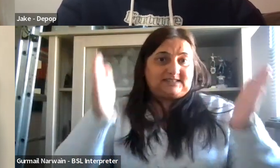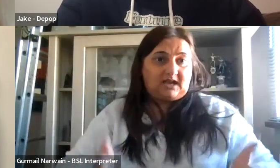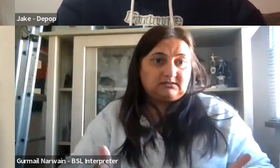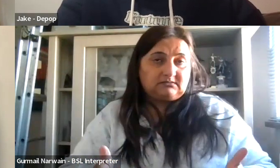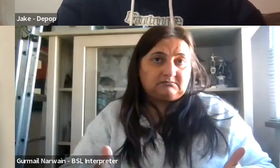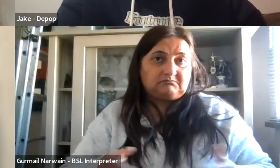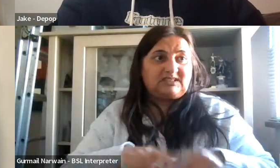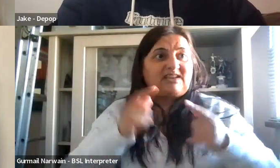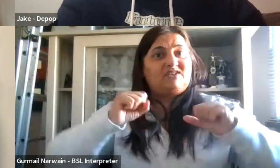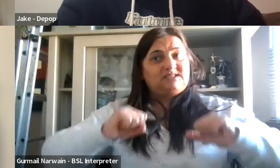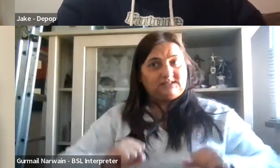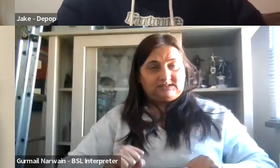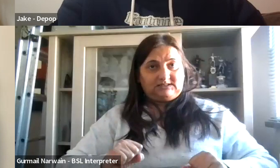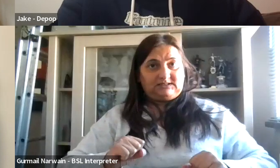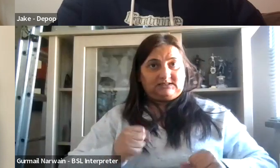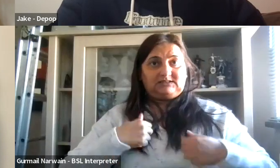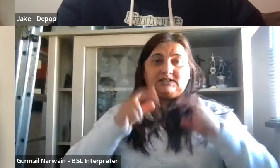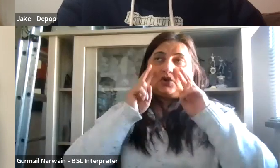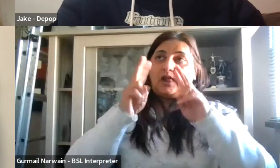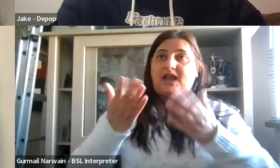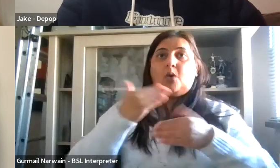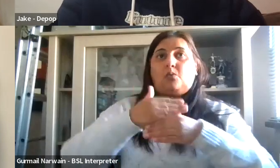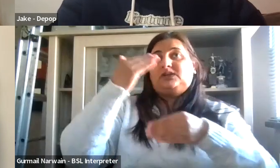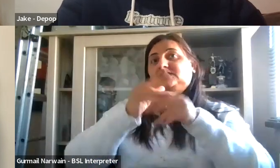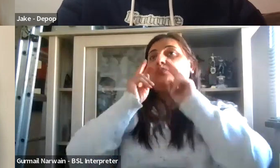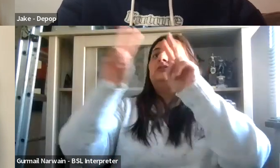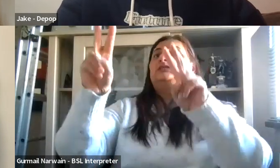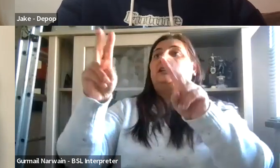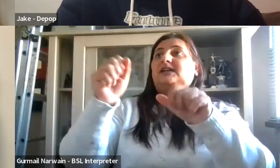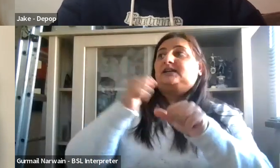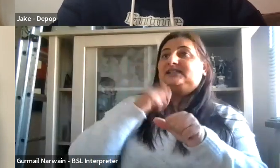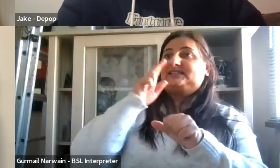types of seating in fact where Different types of seating. I'm looking out of the window of the room. I'm in and there's some benches in the middle